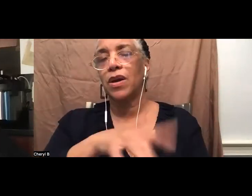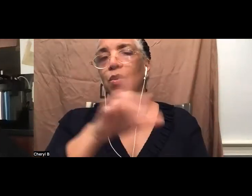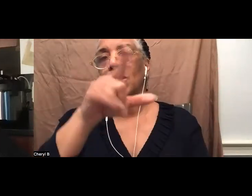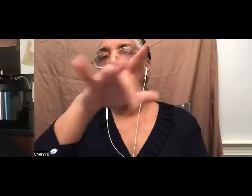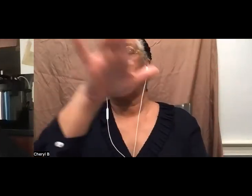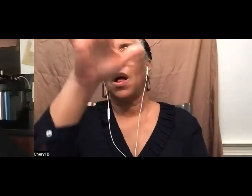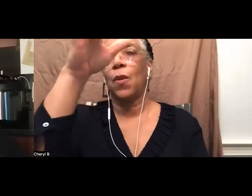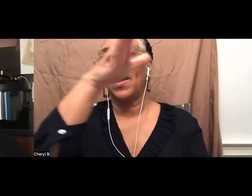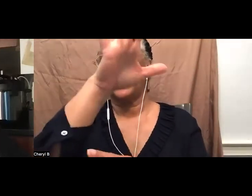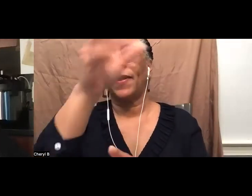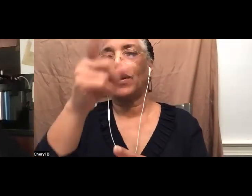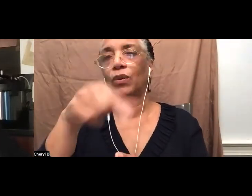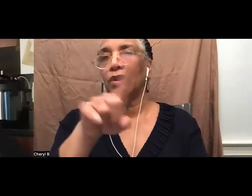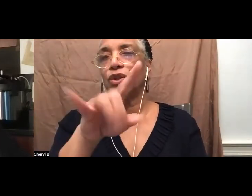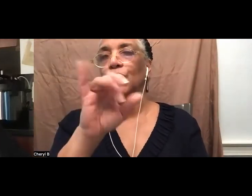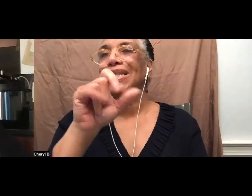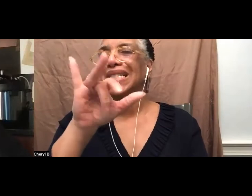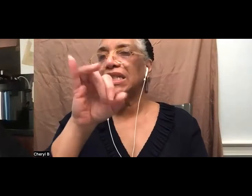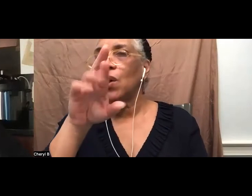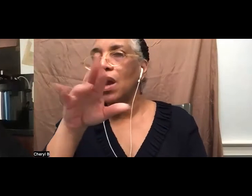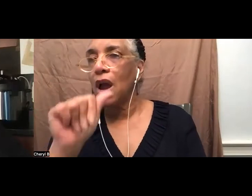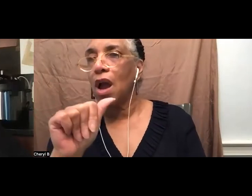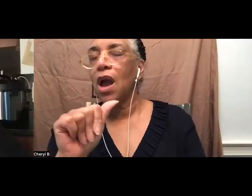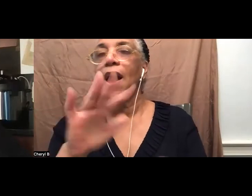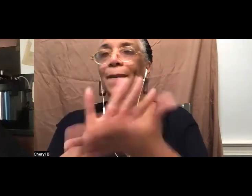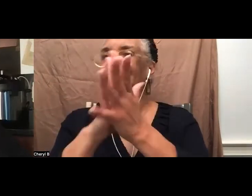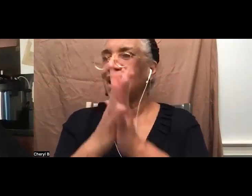and this became one of, if not the worst,